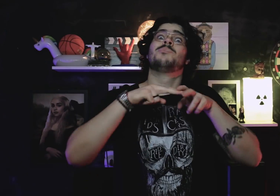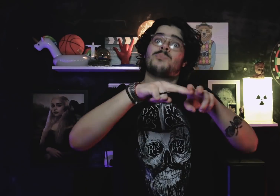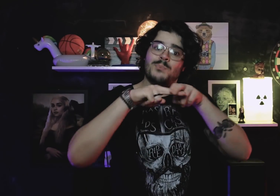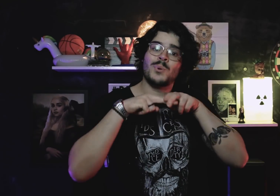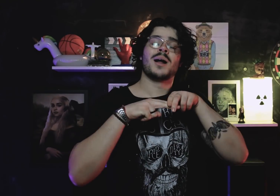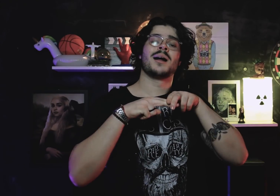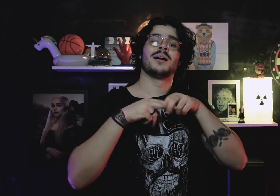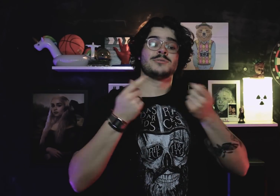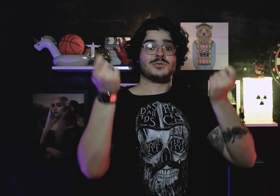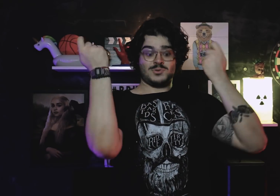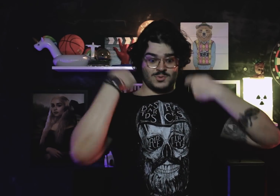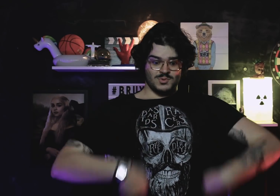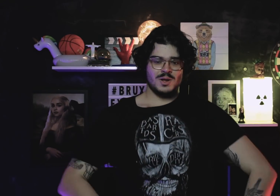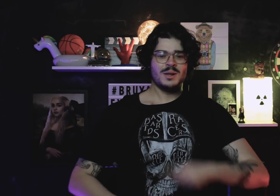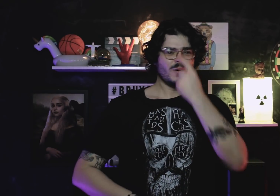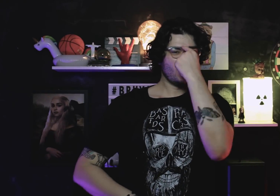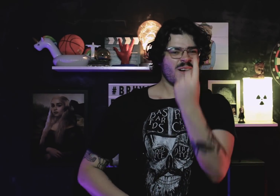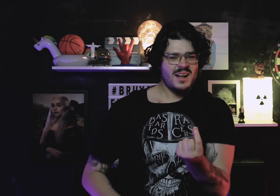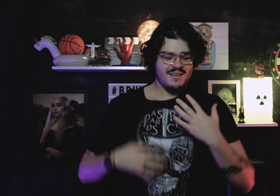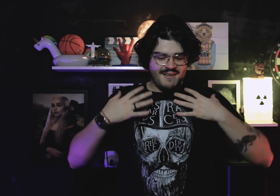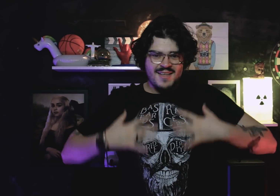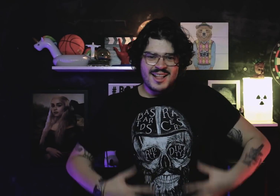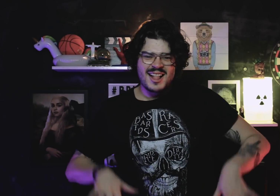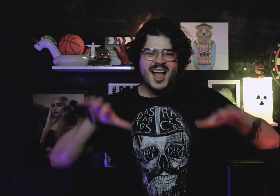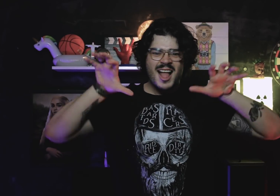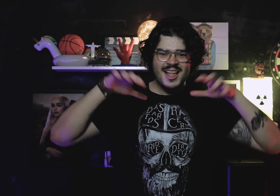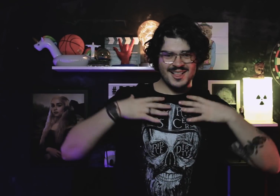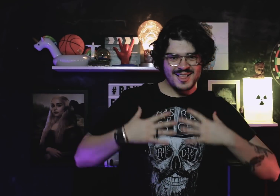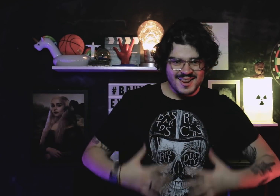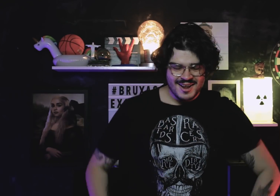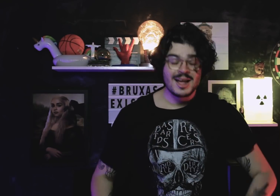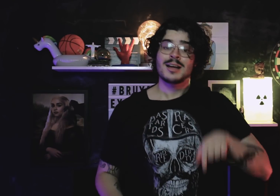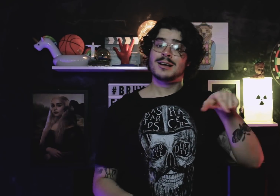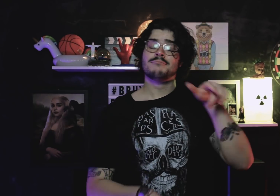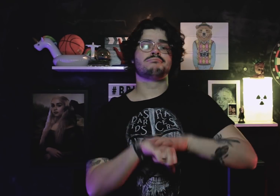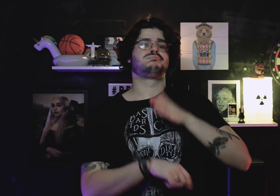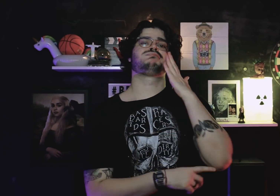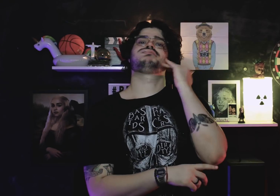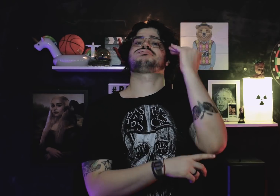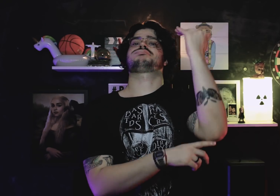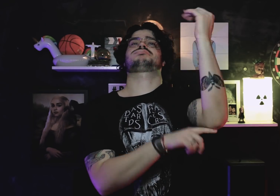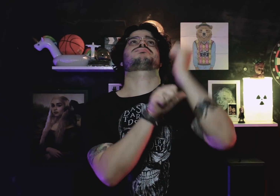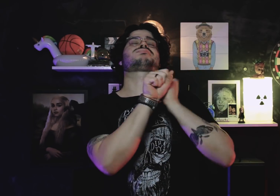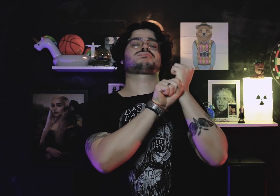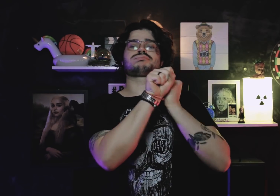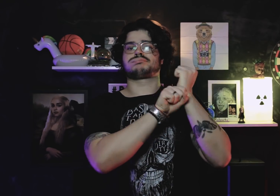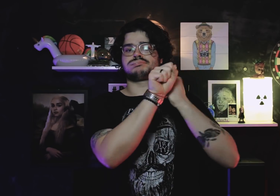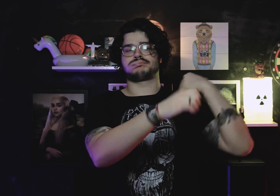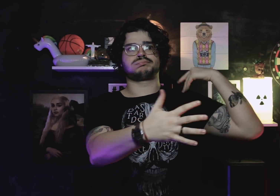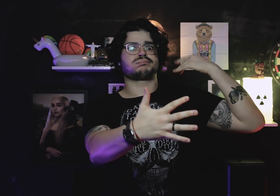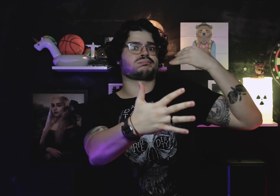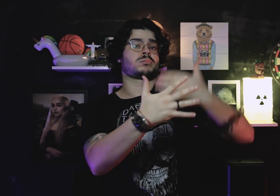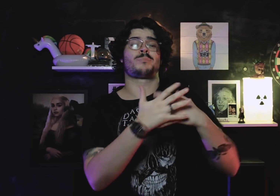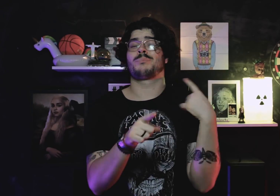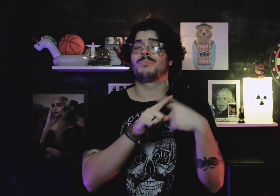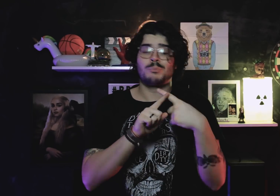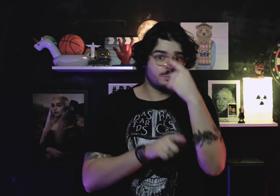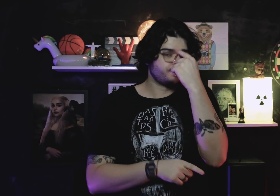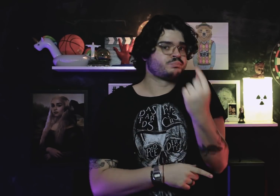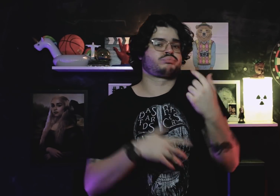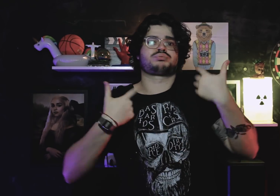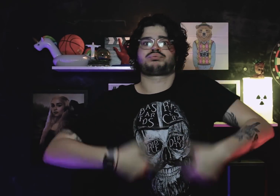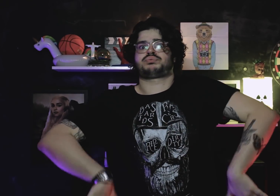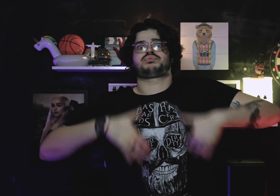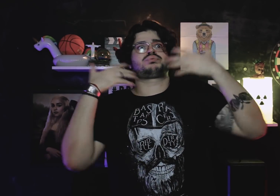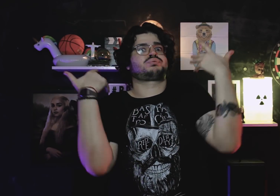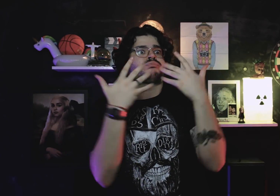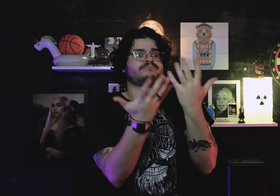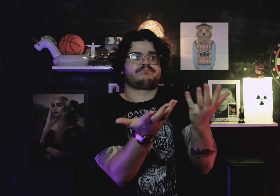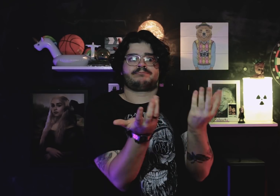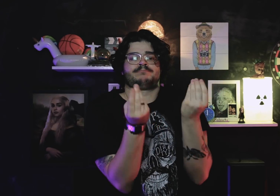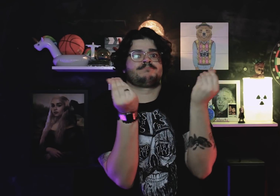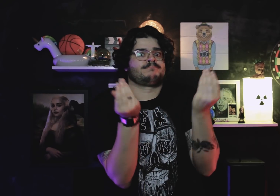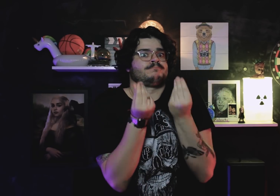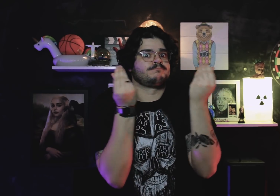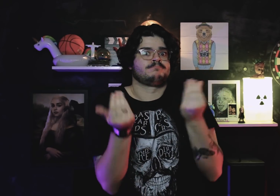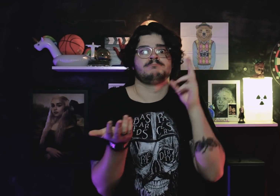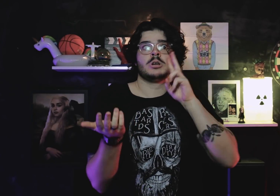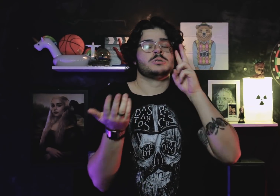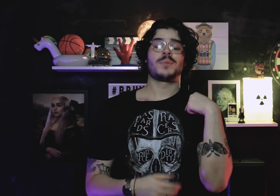It is because of the fame of these stories that people like to wear witch costume.